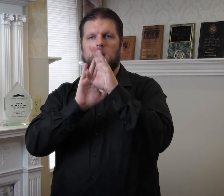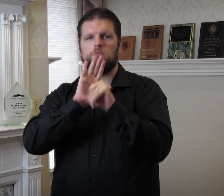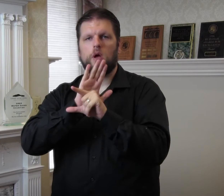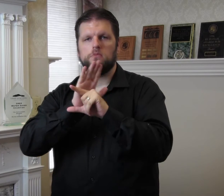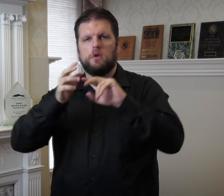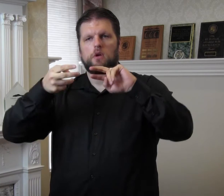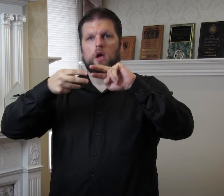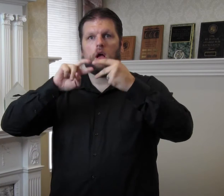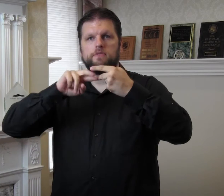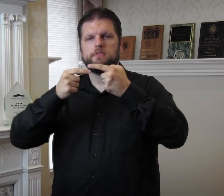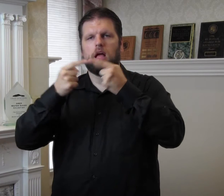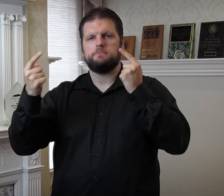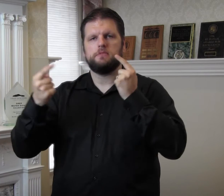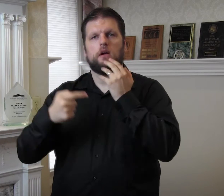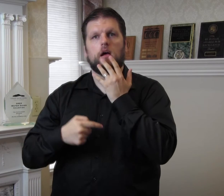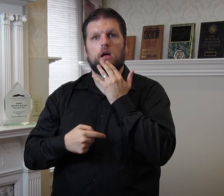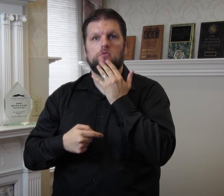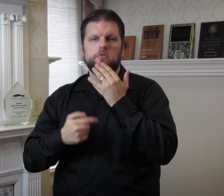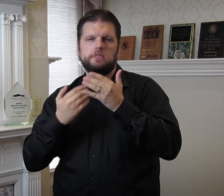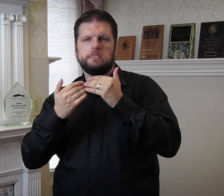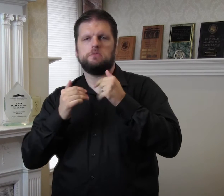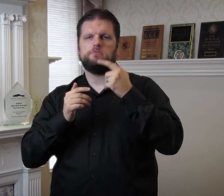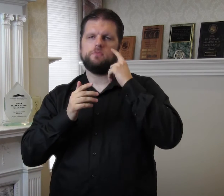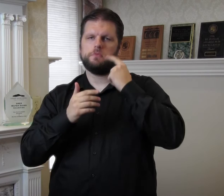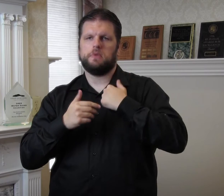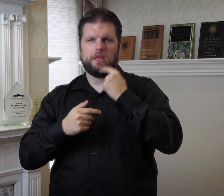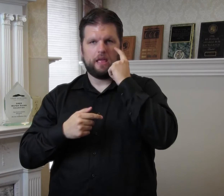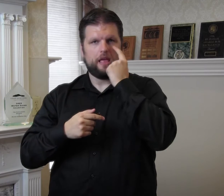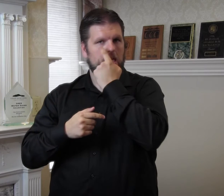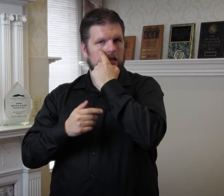and reverse the background and text contrast.